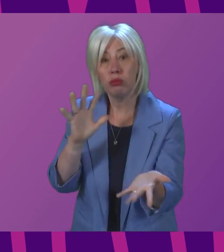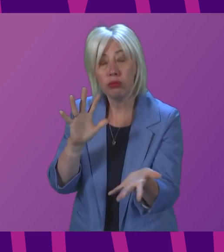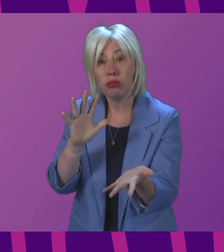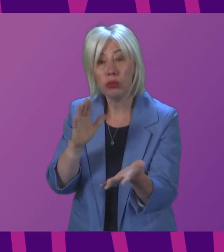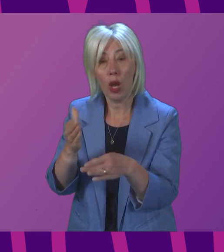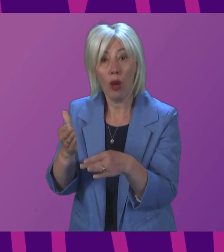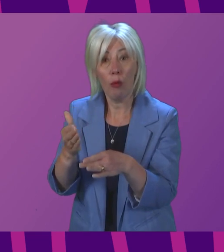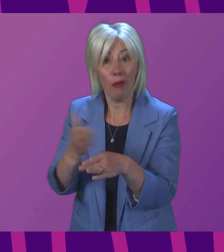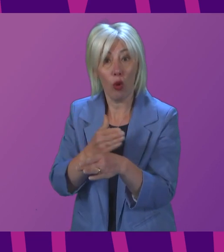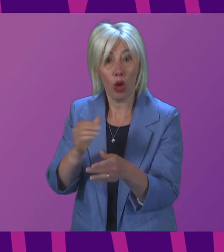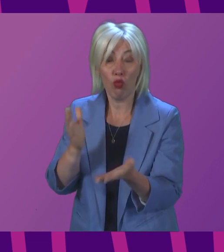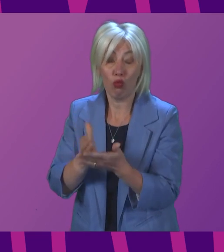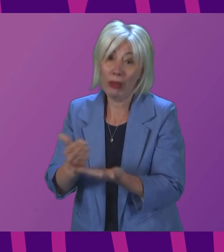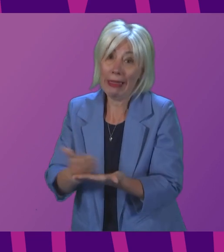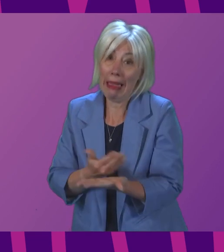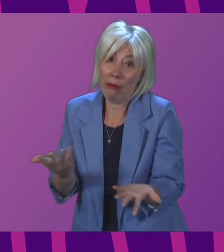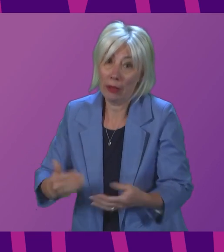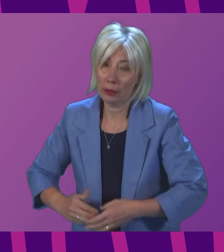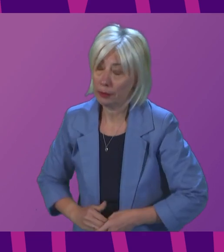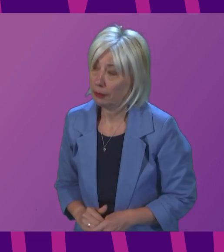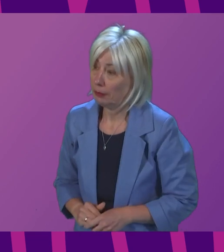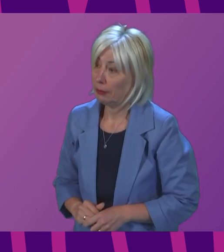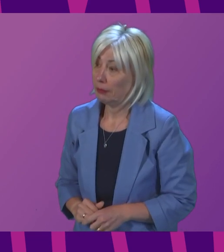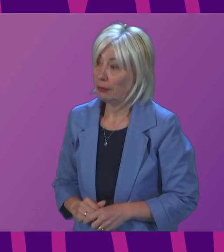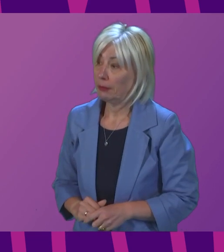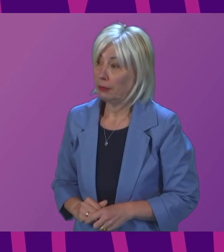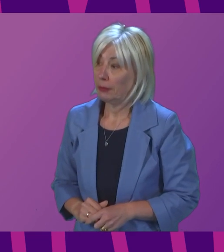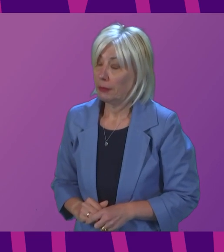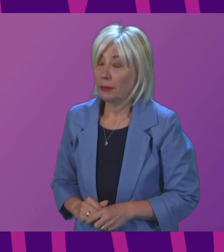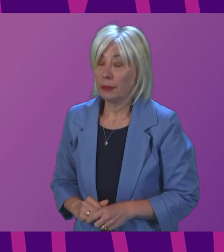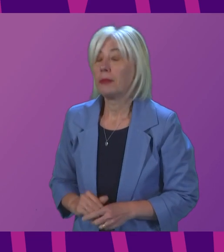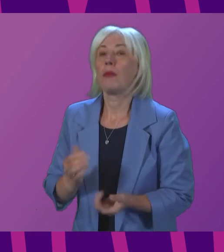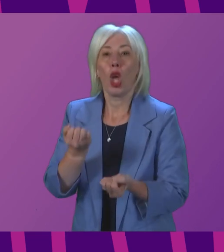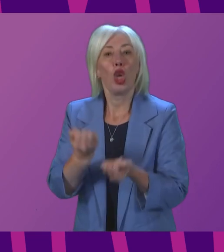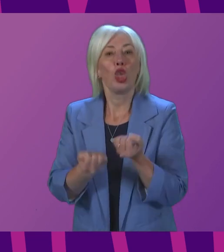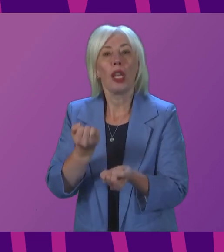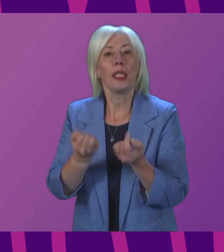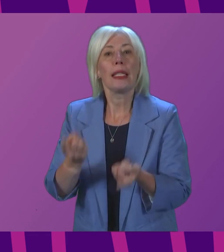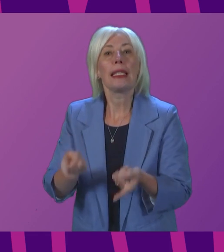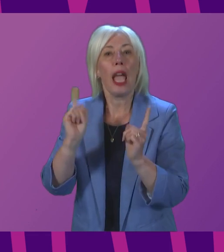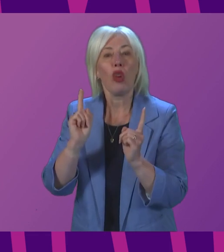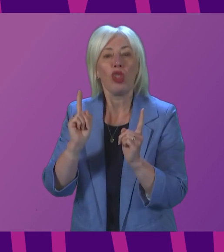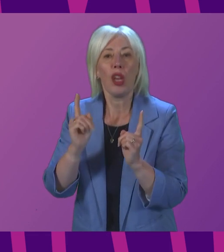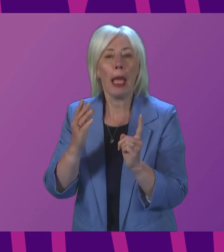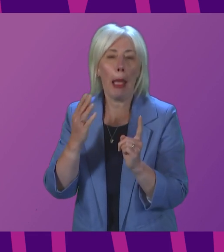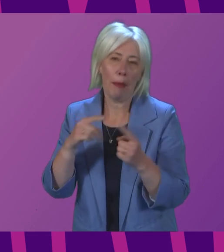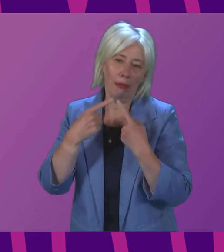Of course, the Cabinet Secretary for Justice has already given much of that information